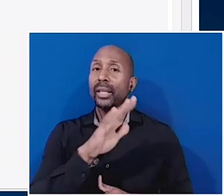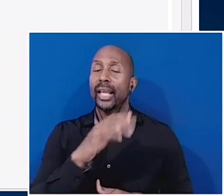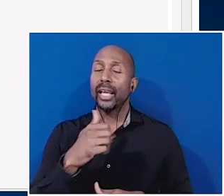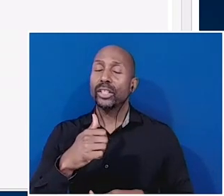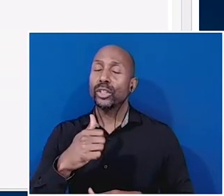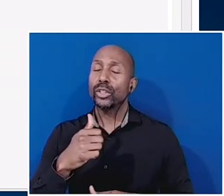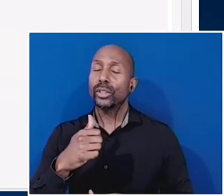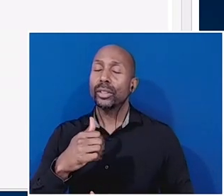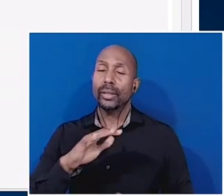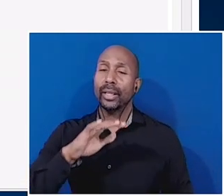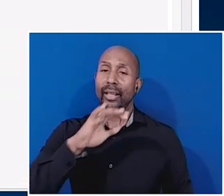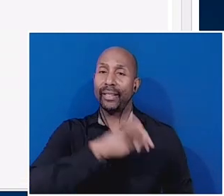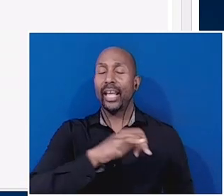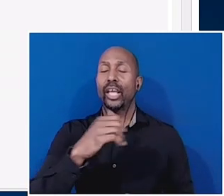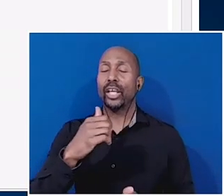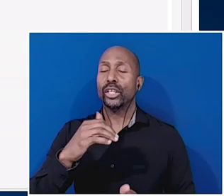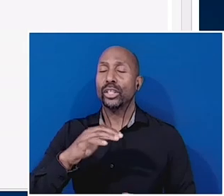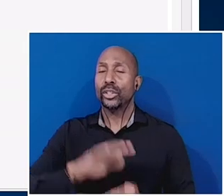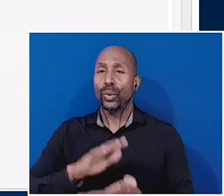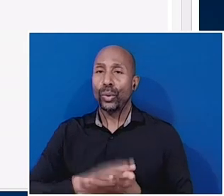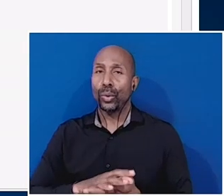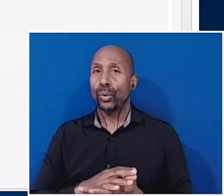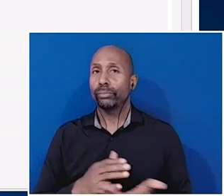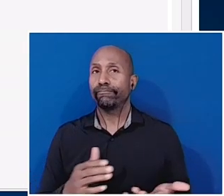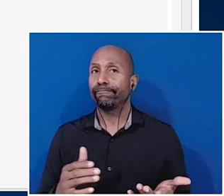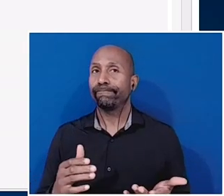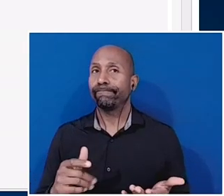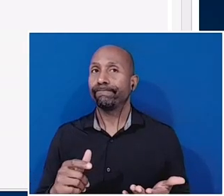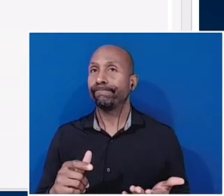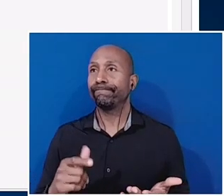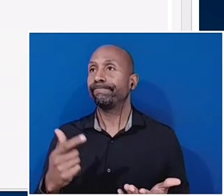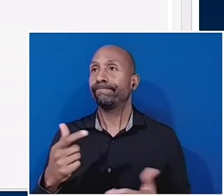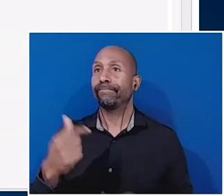anymore? And I guess a follow-up question is- I'll let you answer that first. Sorry.